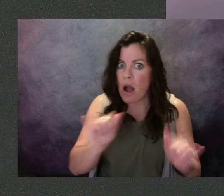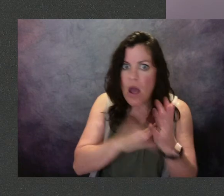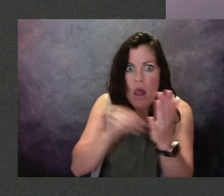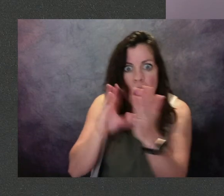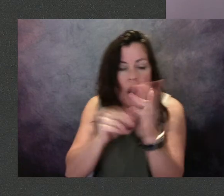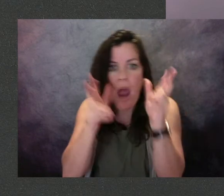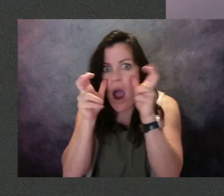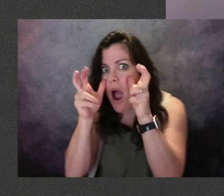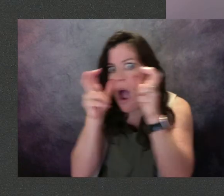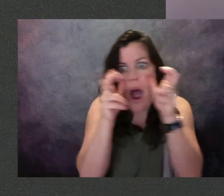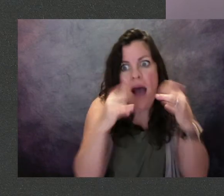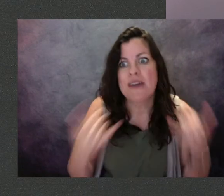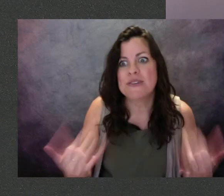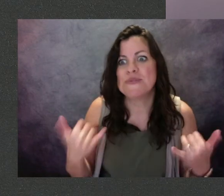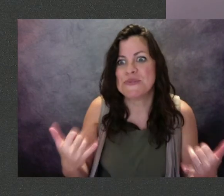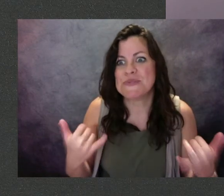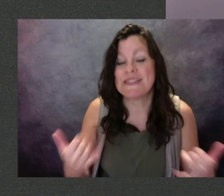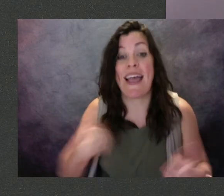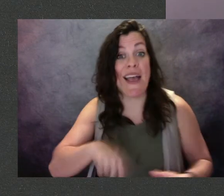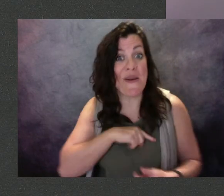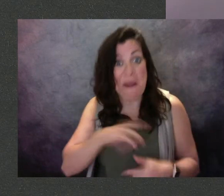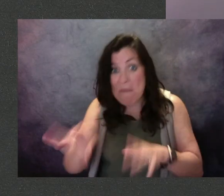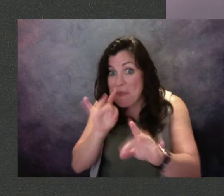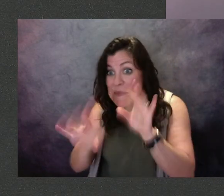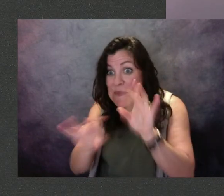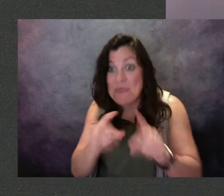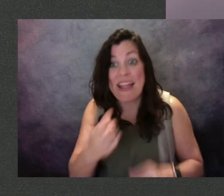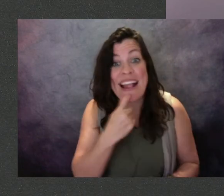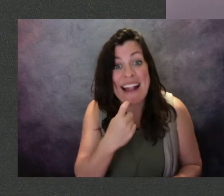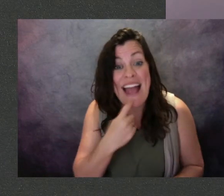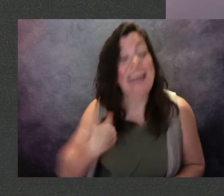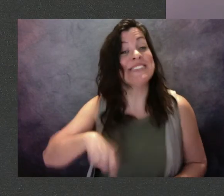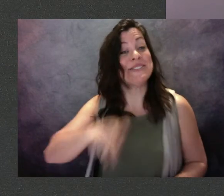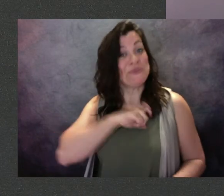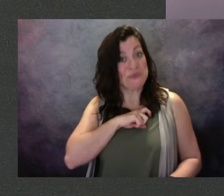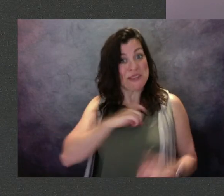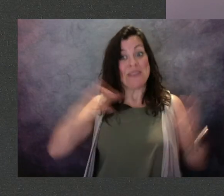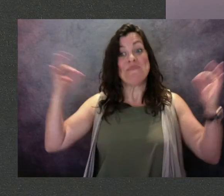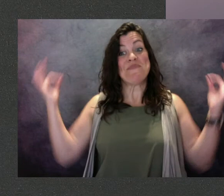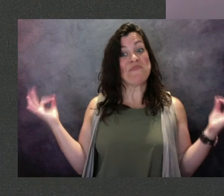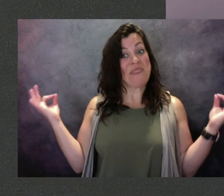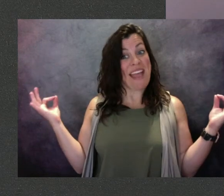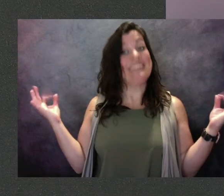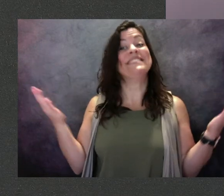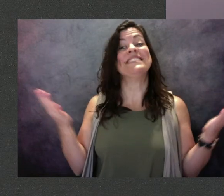we got to collect beach glass, we got to meditate with our friends near the beach